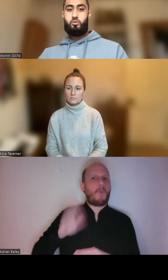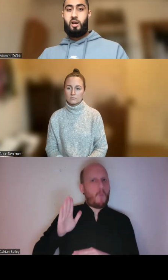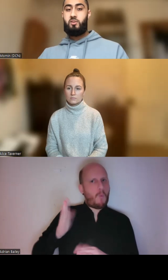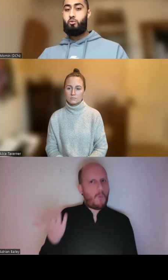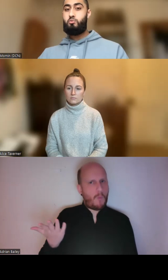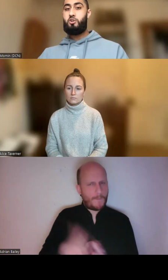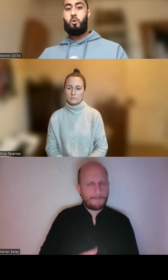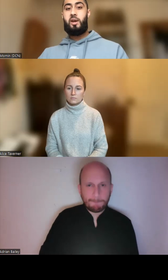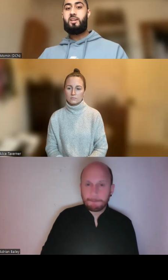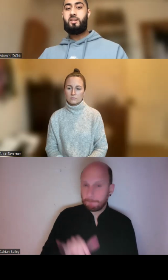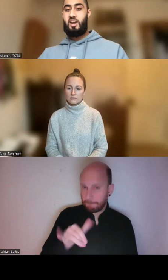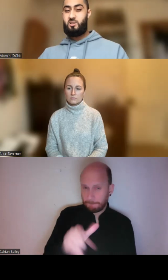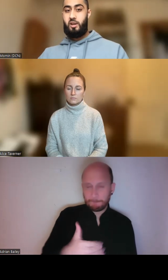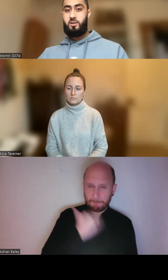you might have a huge budget waiting to get spent.